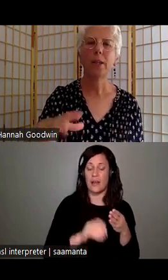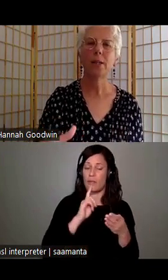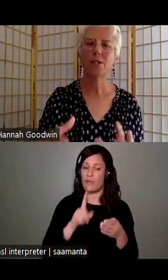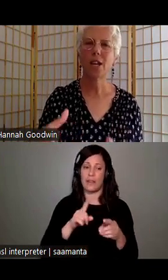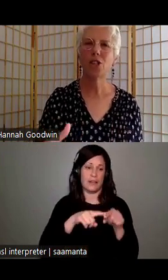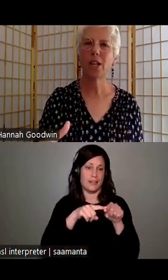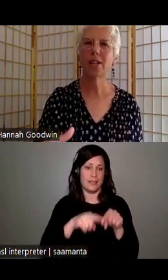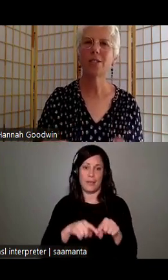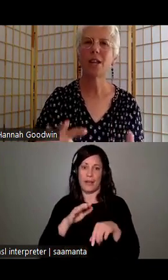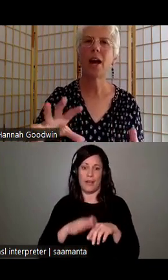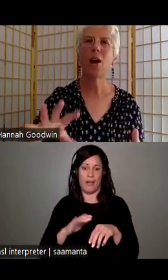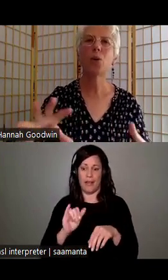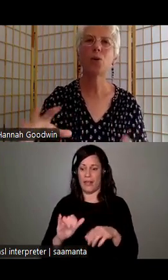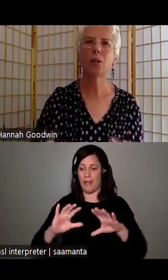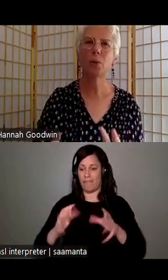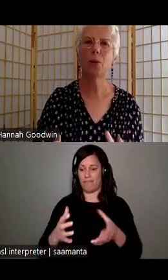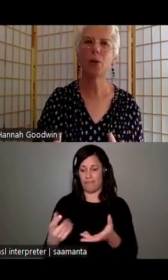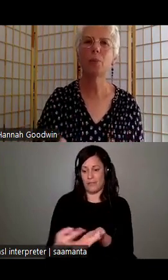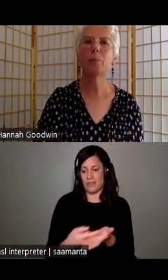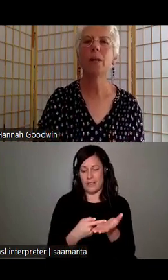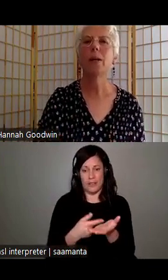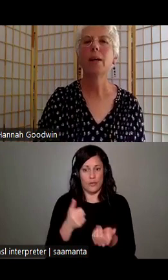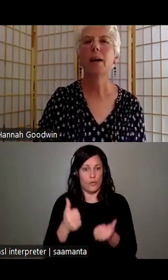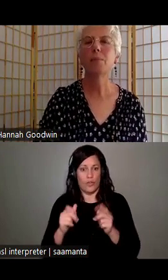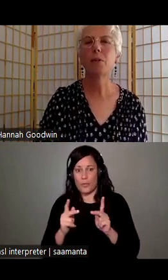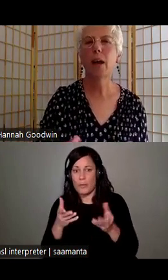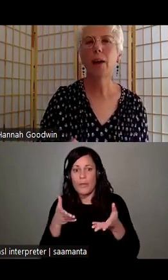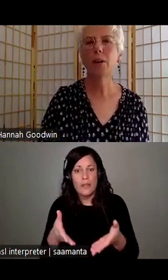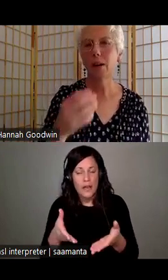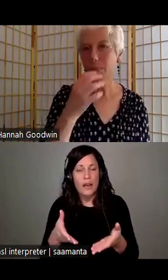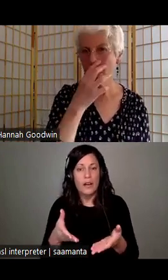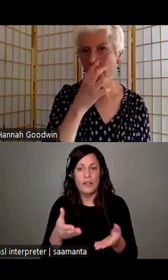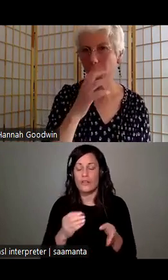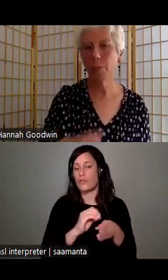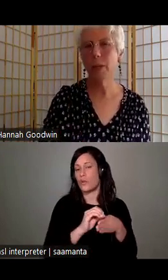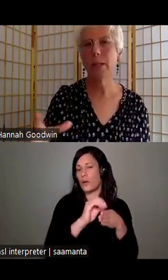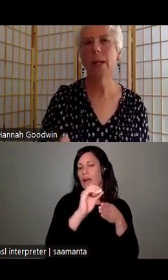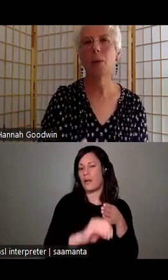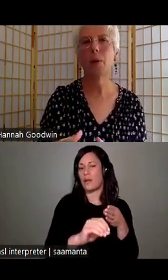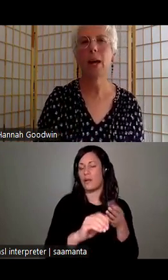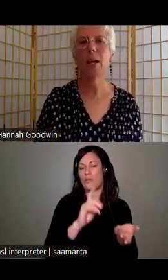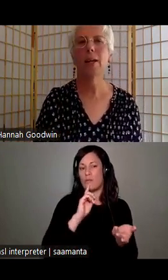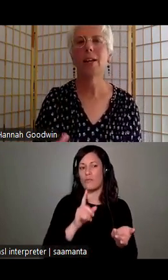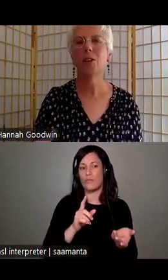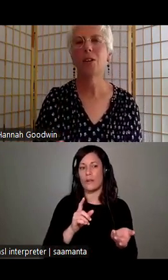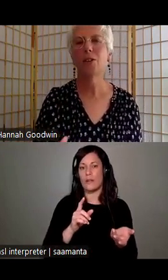what the discussion is, who's in the room. So the outcomes are going to be taking away